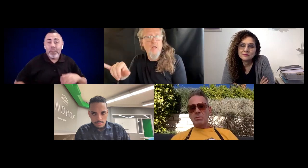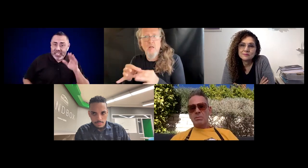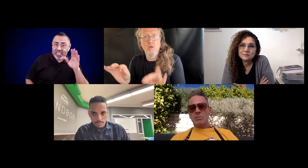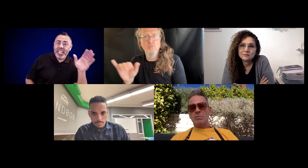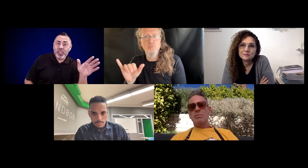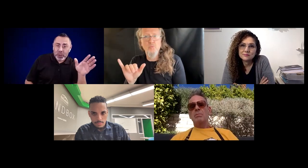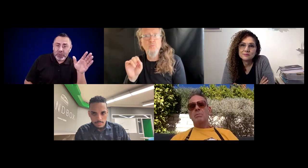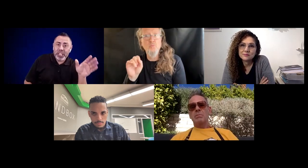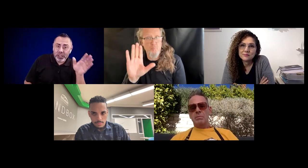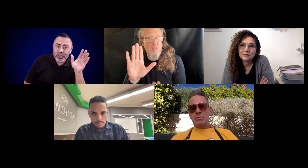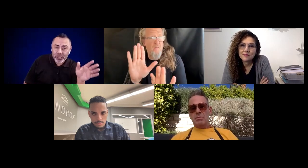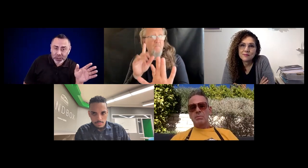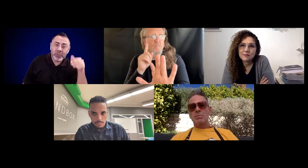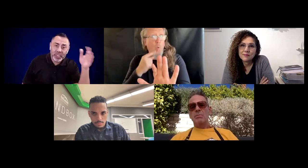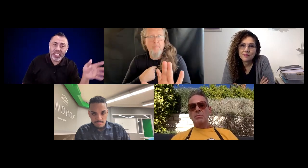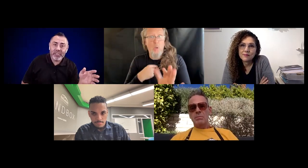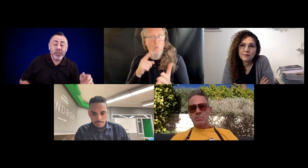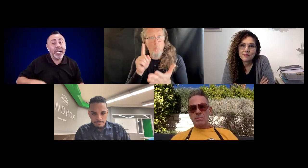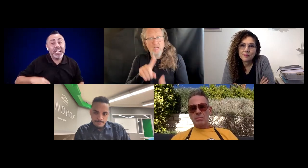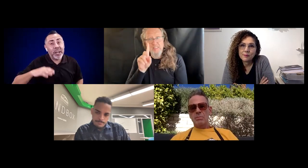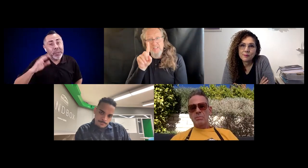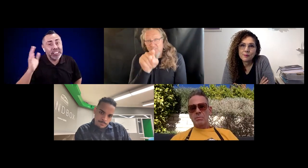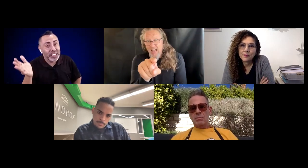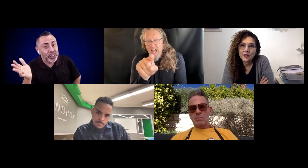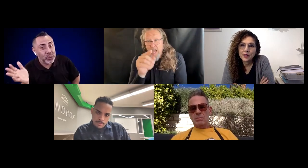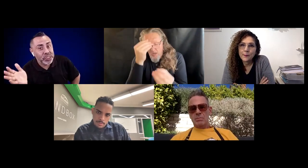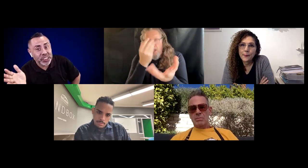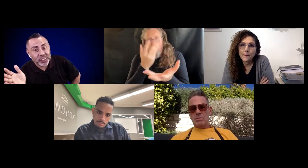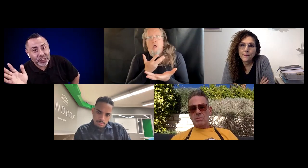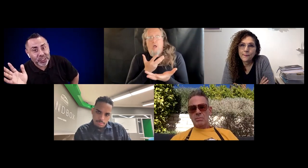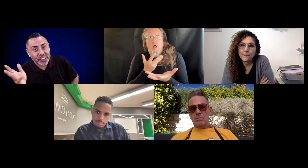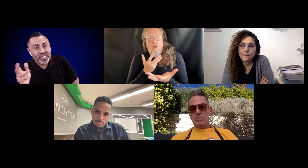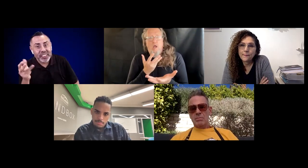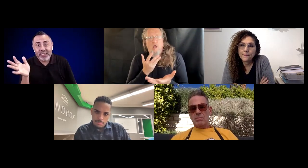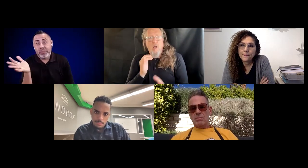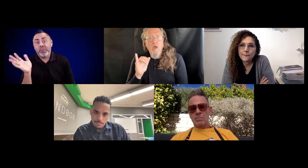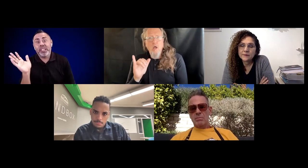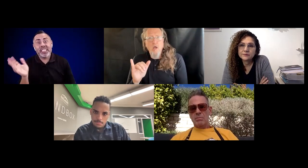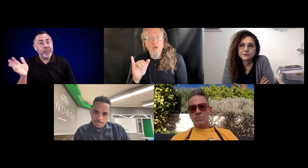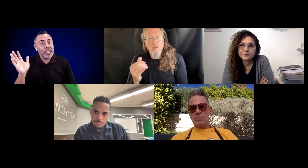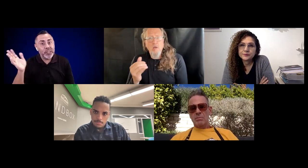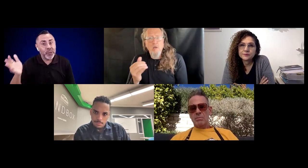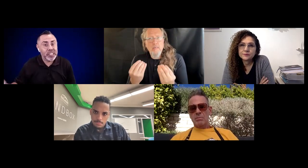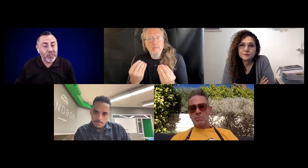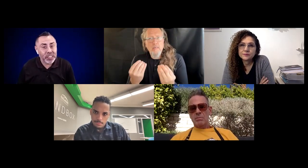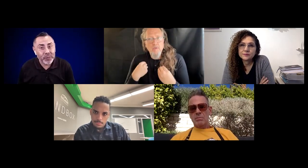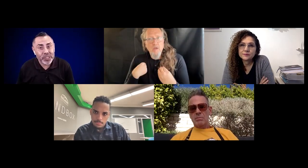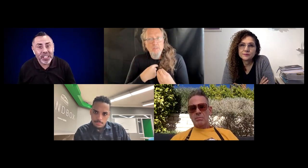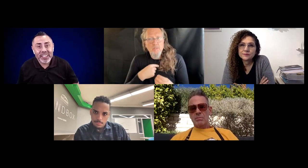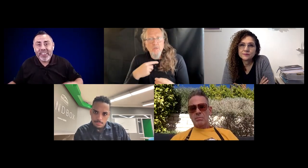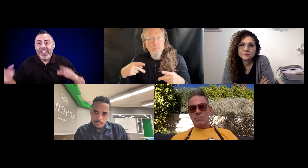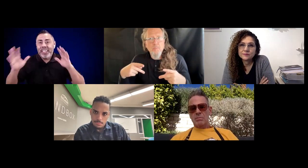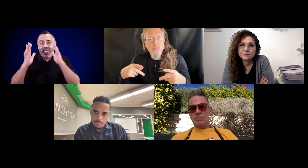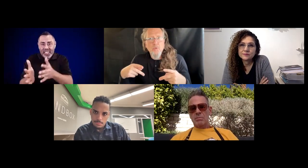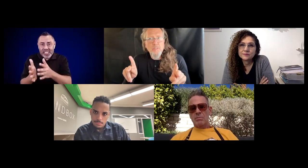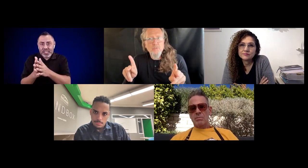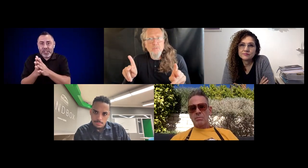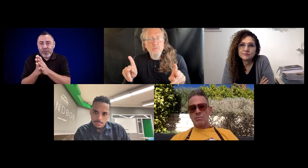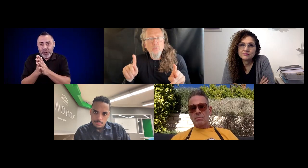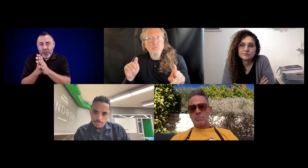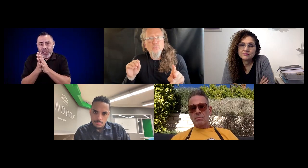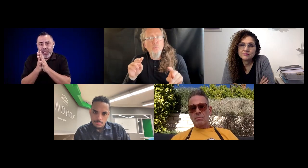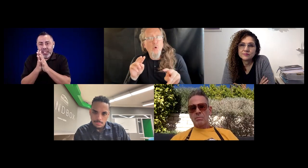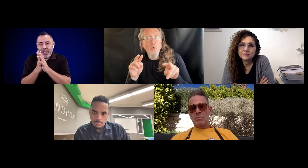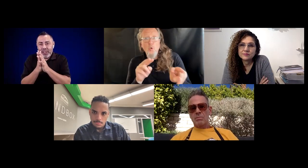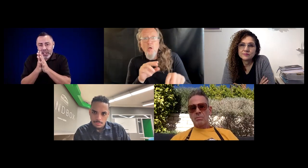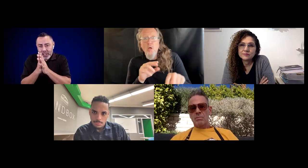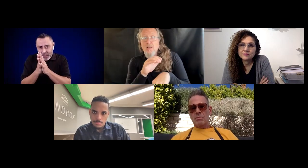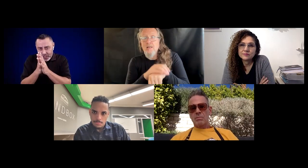Maybe in that same language or in a different language.